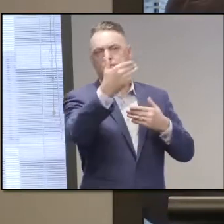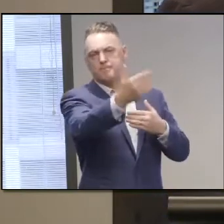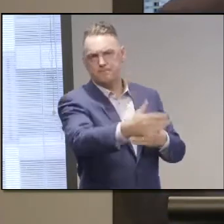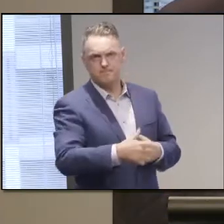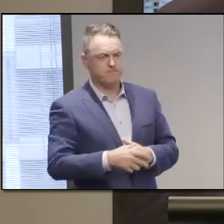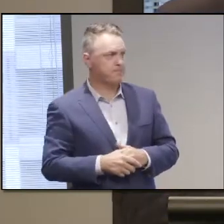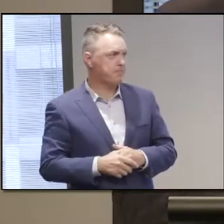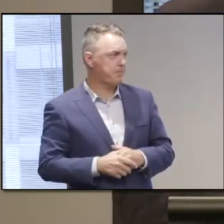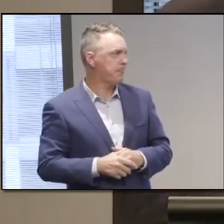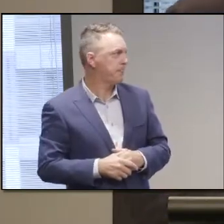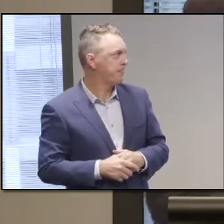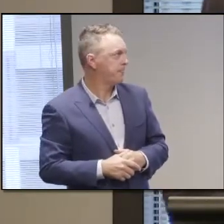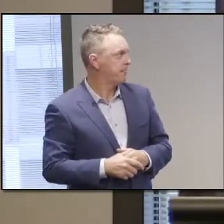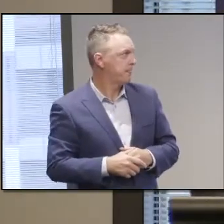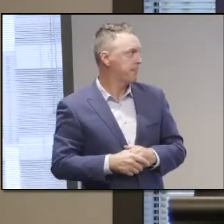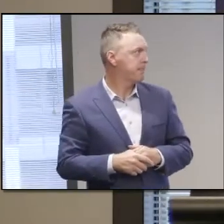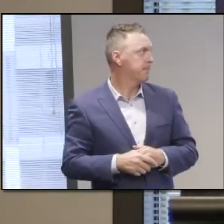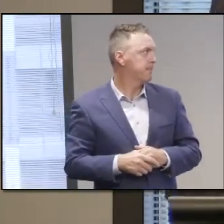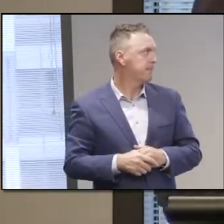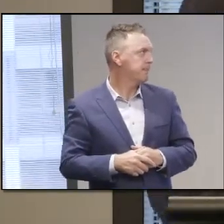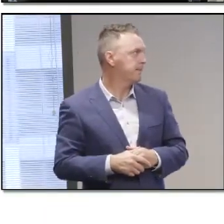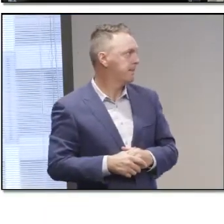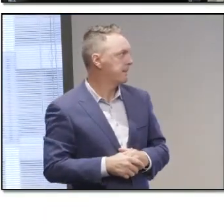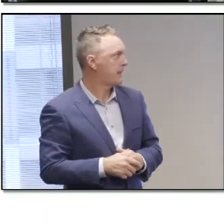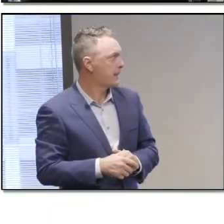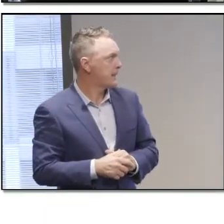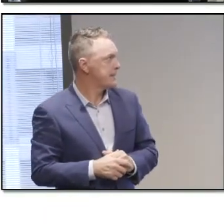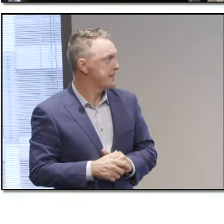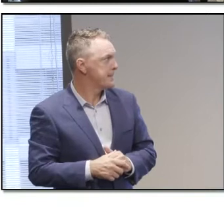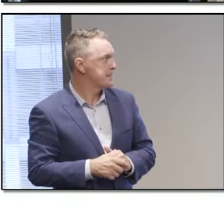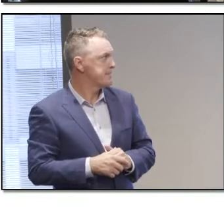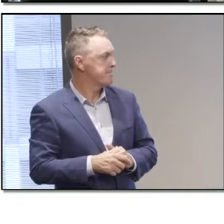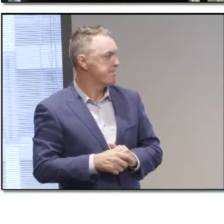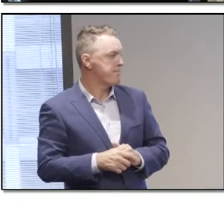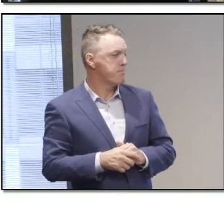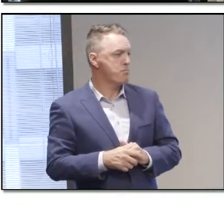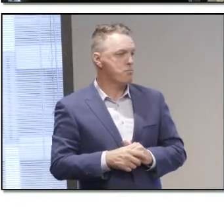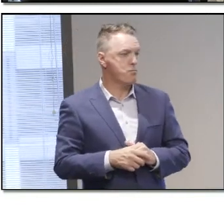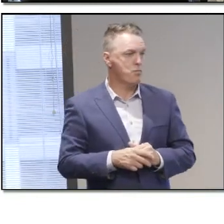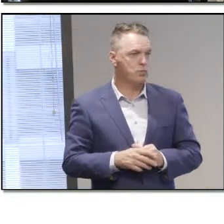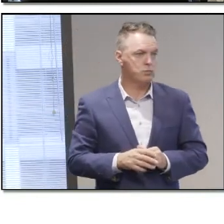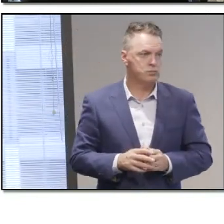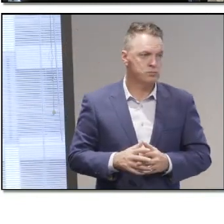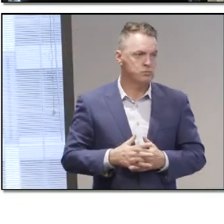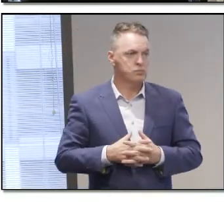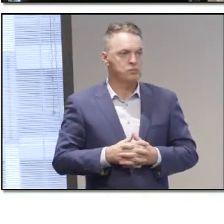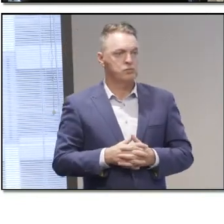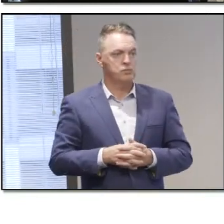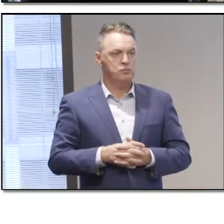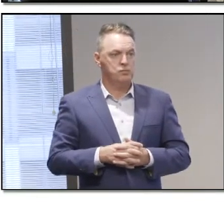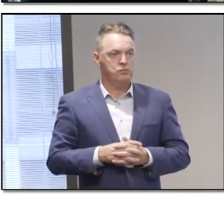I don't have any conflicts, so I m going to talk a little bit about multi-generational and